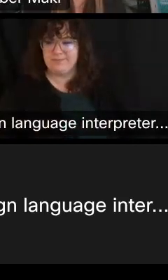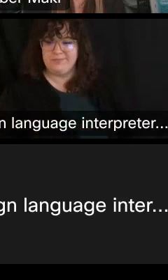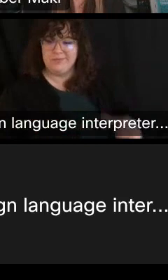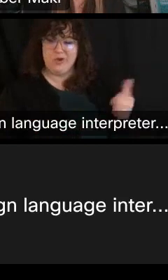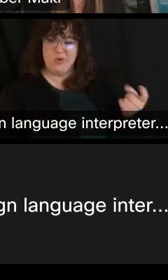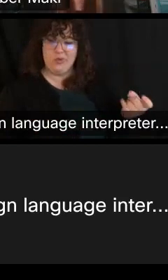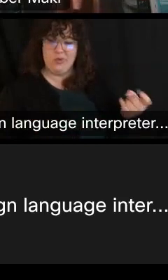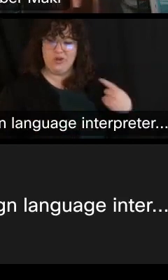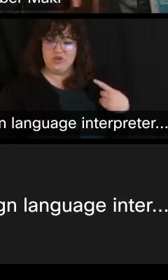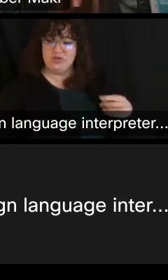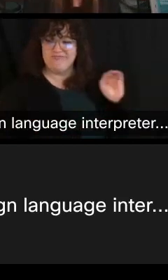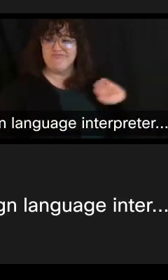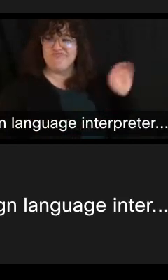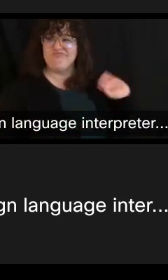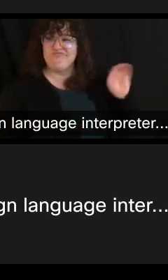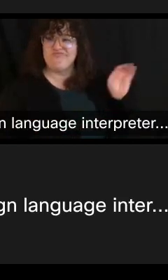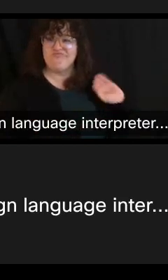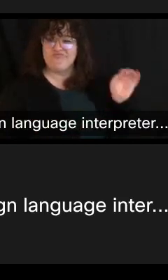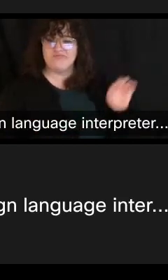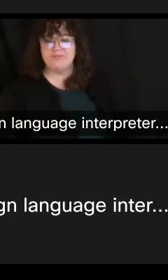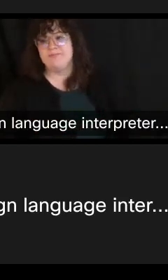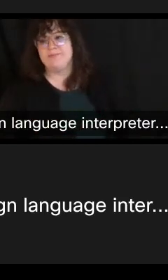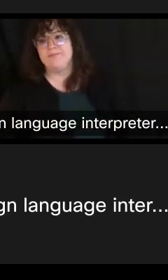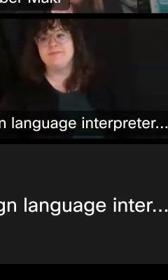[Corrie] Nope, that was all. - [Amber] All right, let's go on